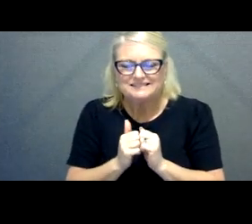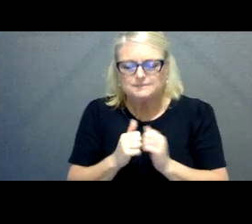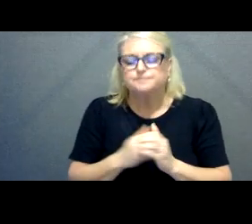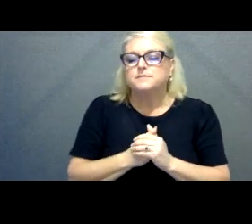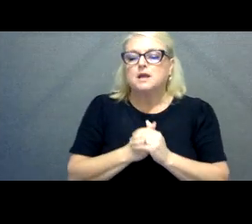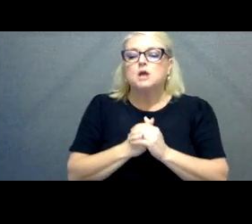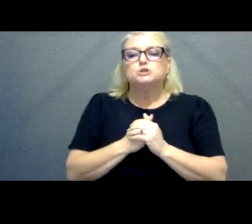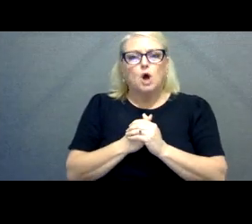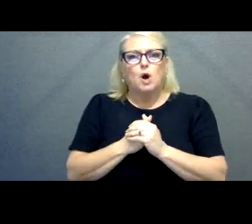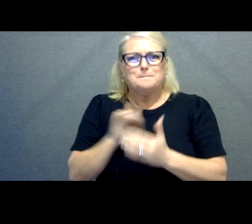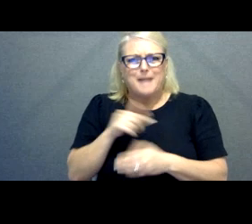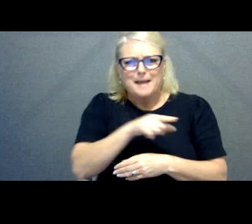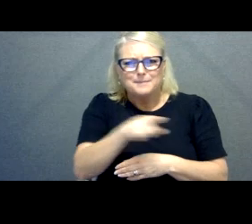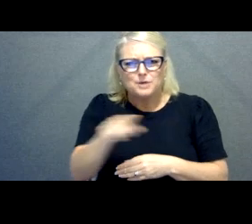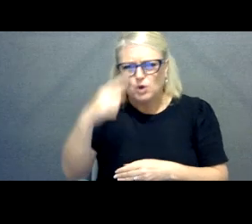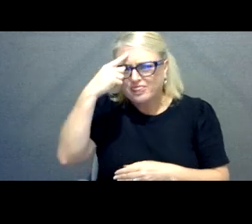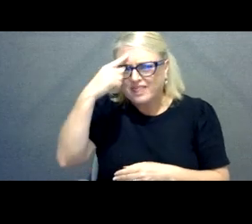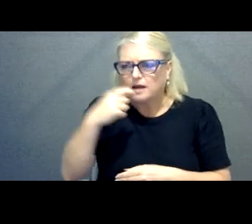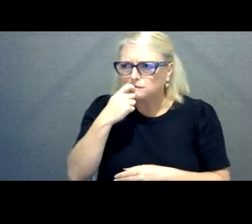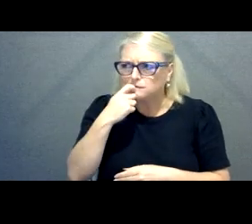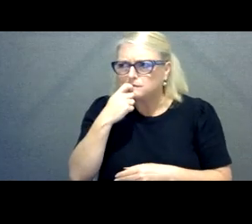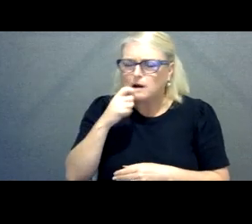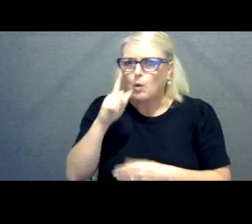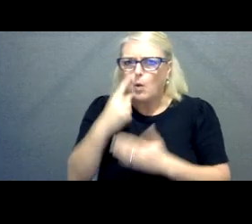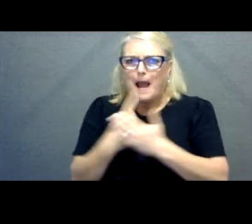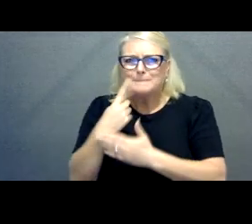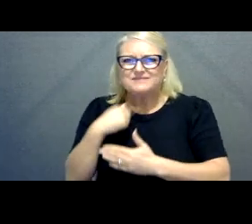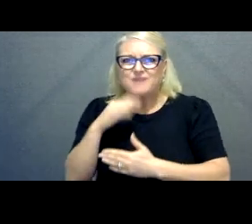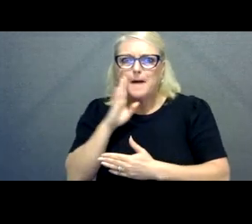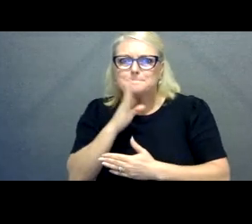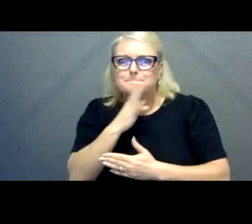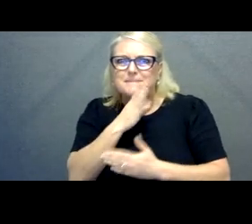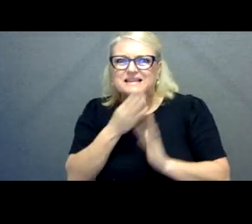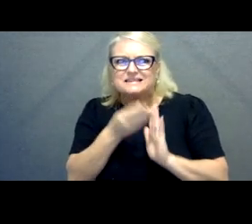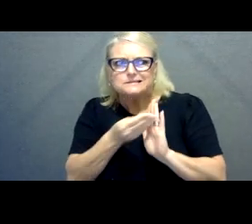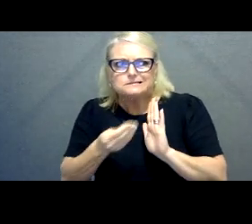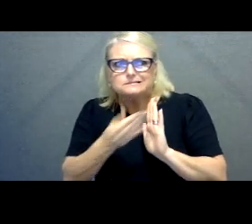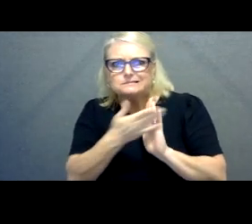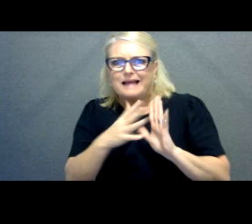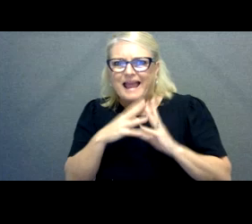doesn't have all of that documentation so what what we'll try to do and it depends on the pathway